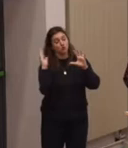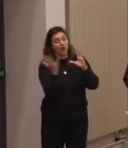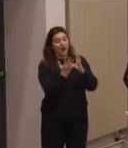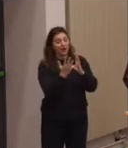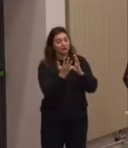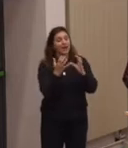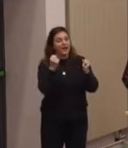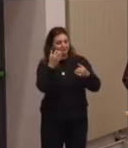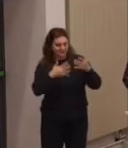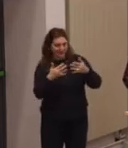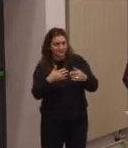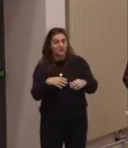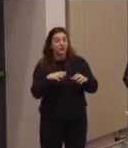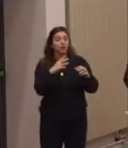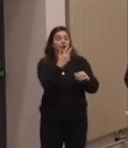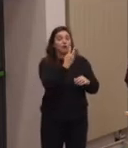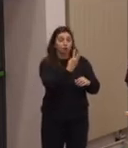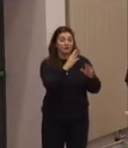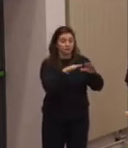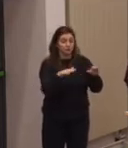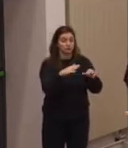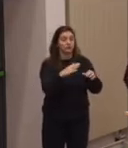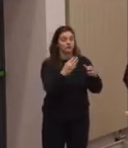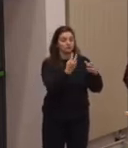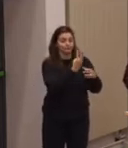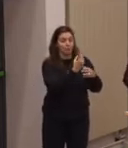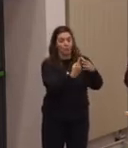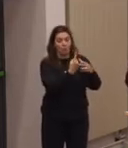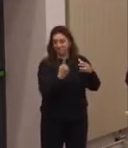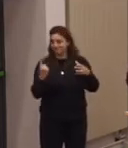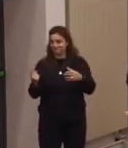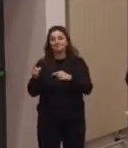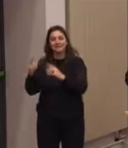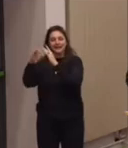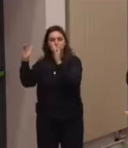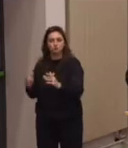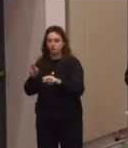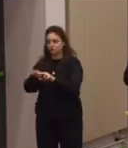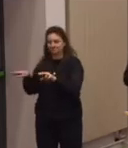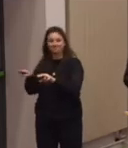children in institutions is a child with disabilities. So here again we are seeing that intersection